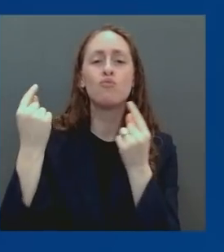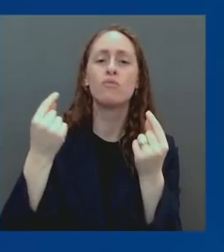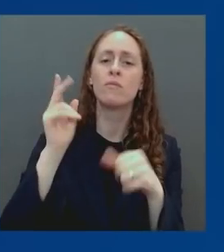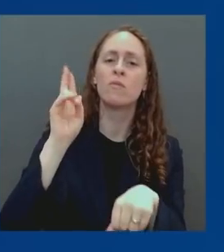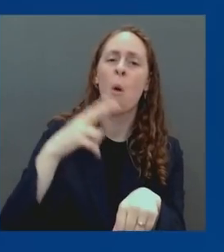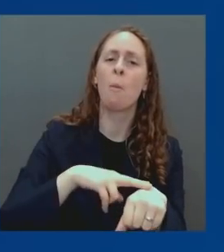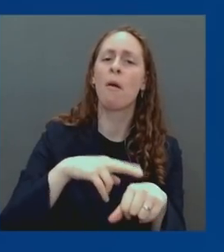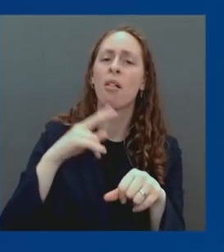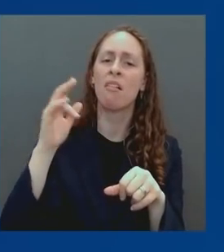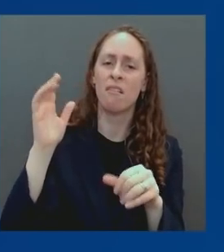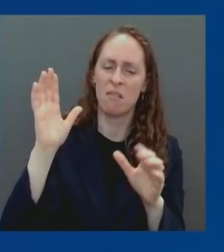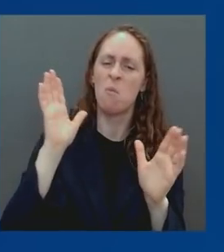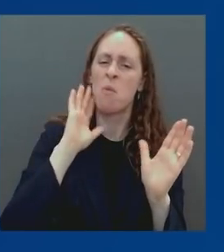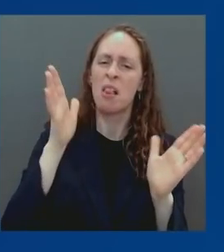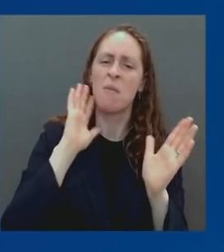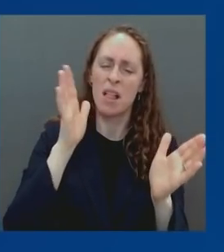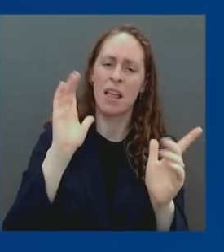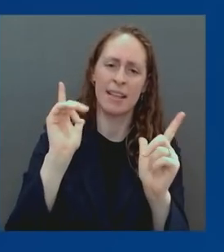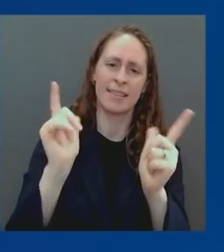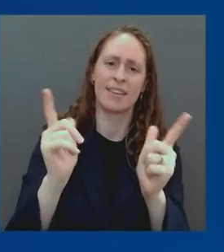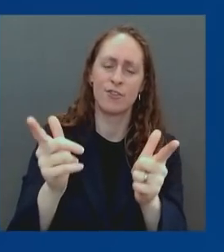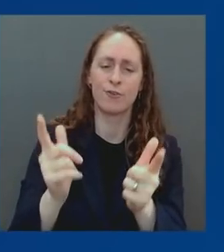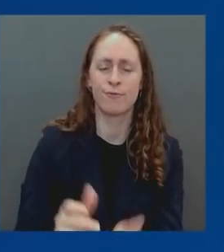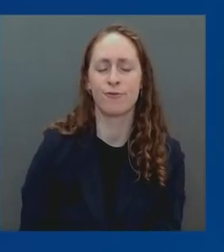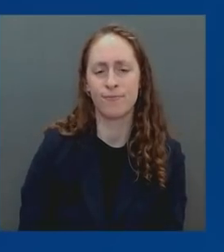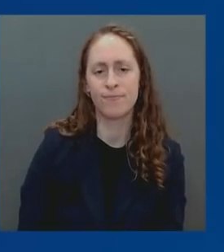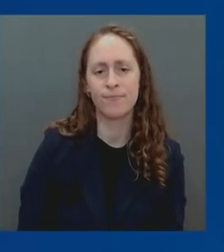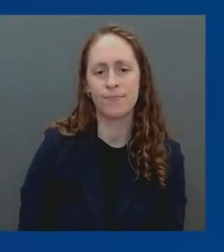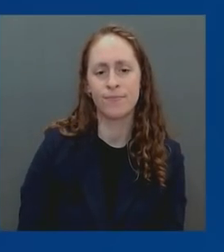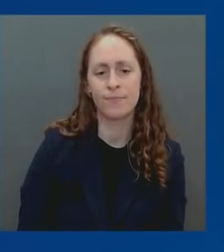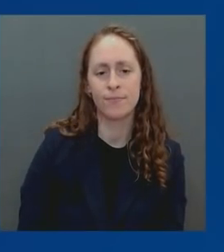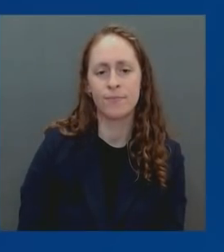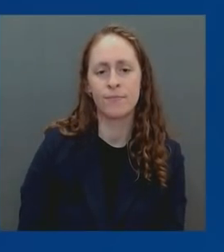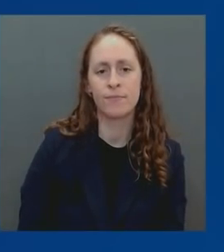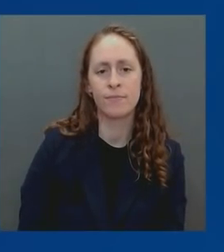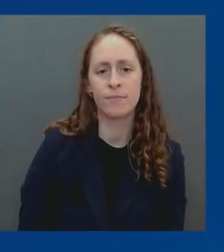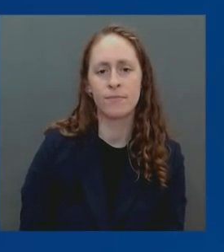Moderator: All right, time for a couple more questions. Let's go to Sheryl Stolberg at the New York Times.